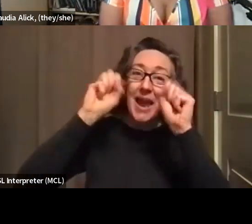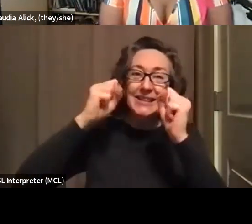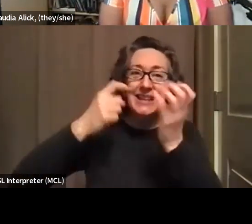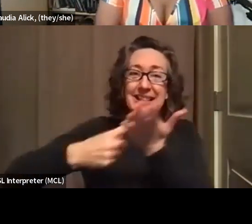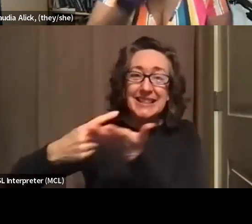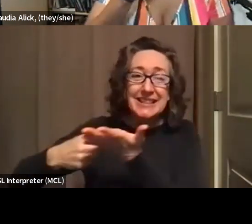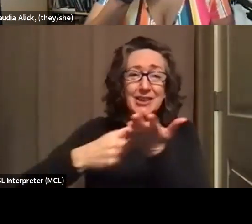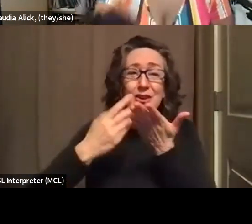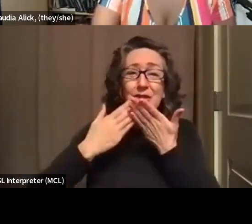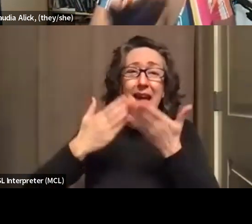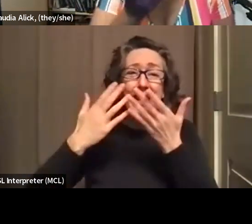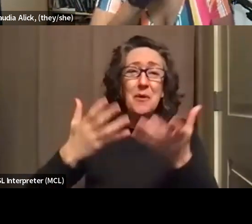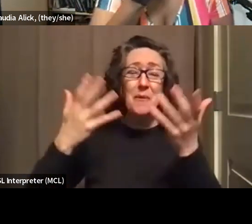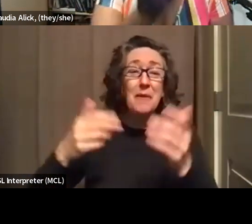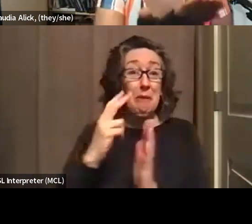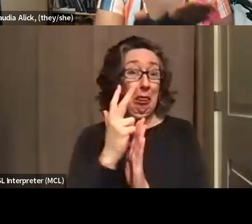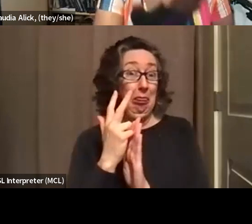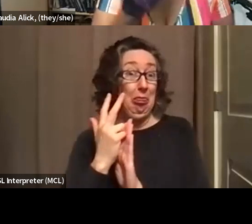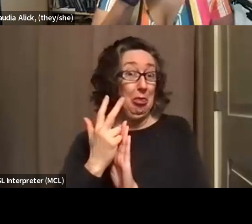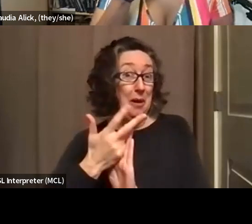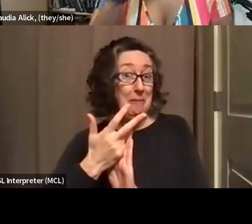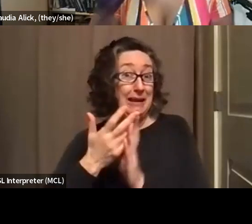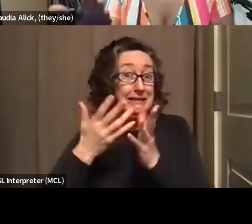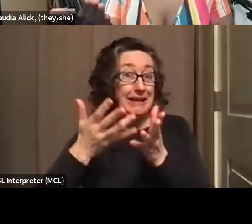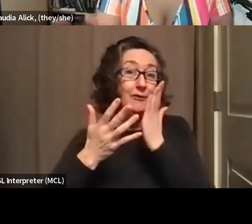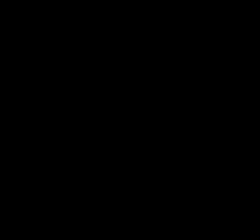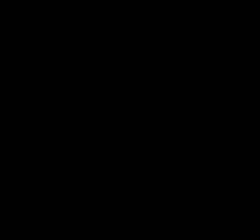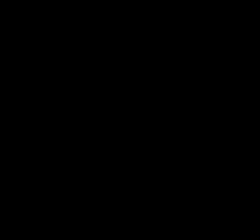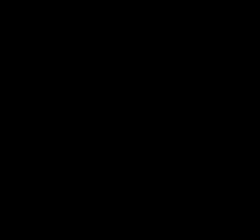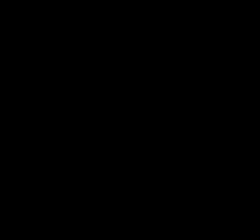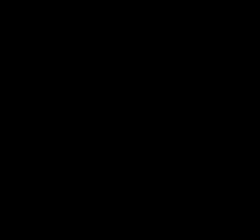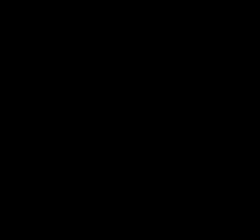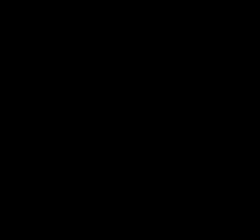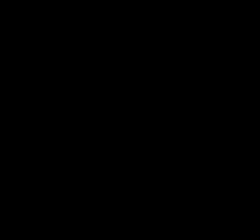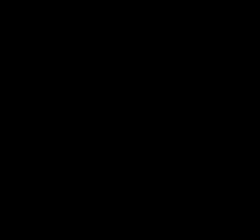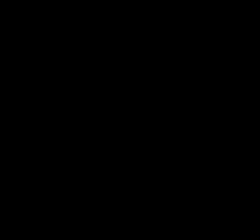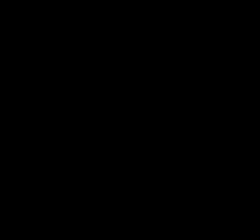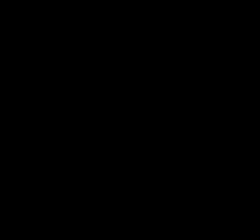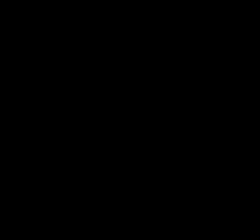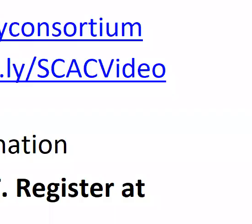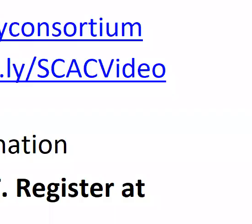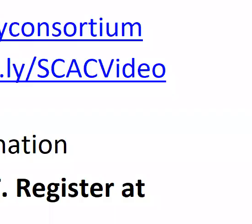We have about 3 minutes left. I am Elizabeth Ralston.